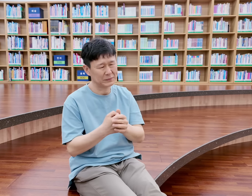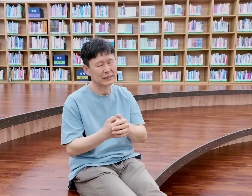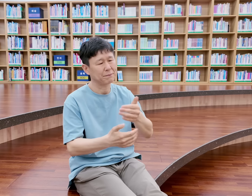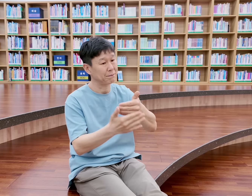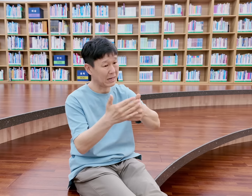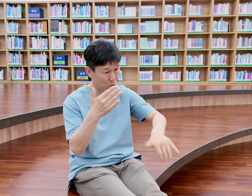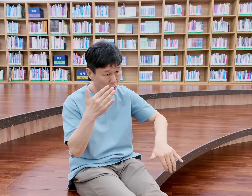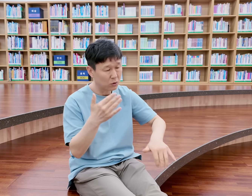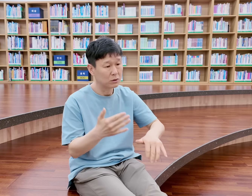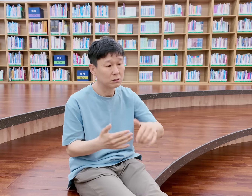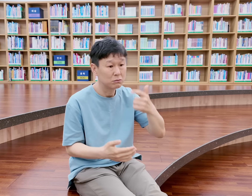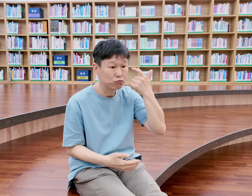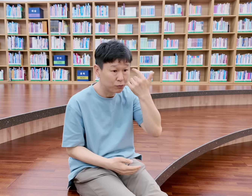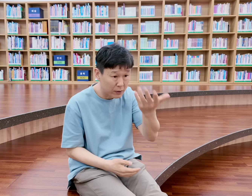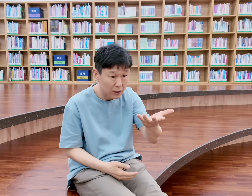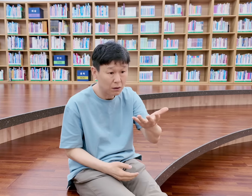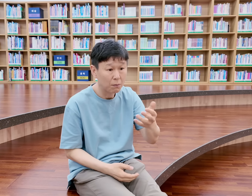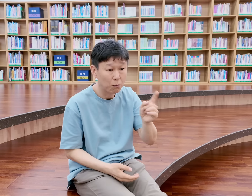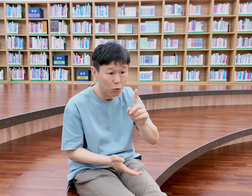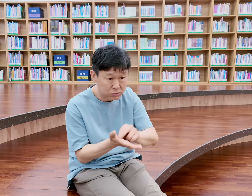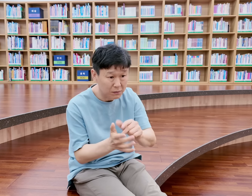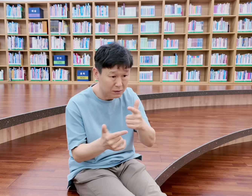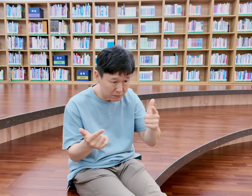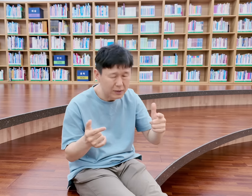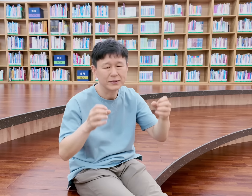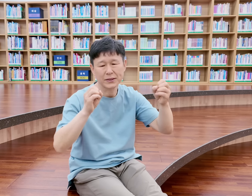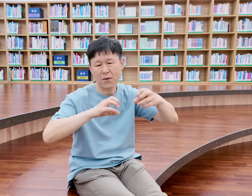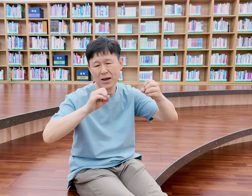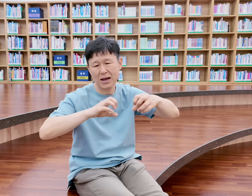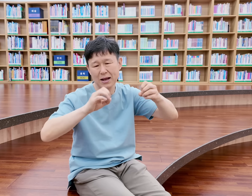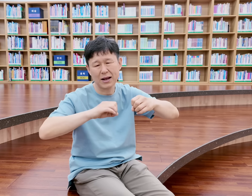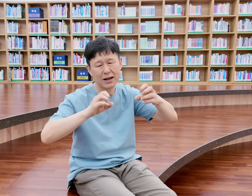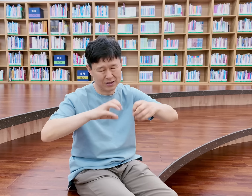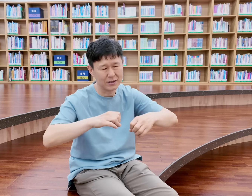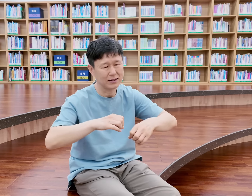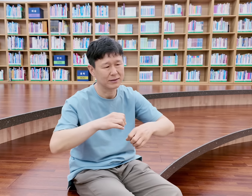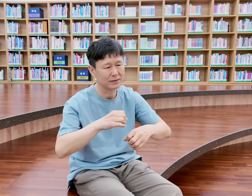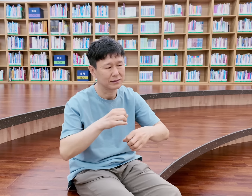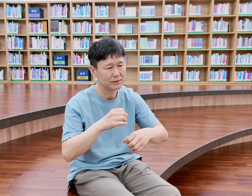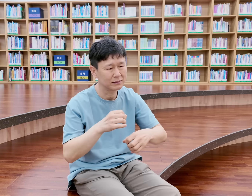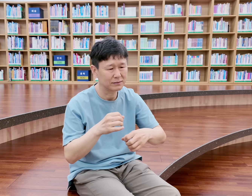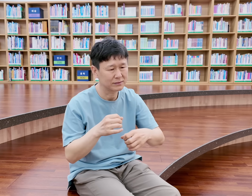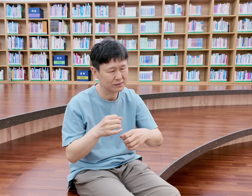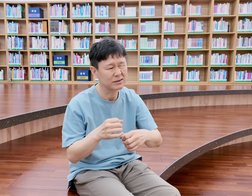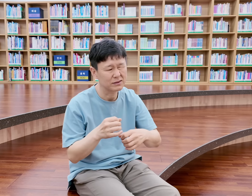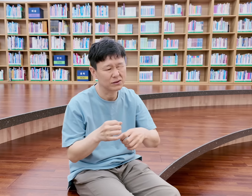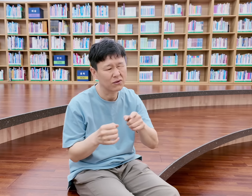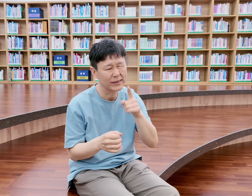But other than that, when problems arise, we are able to resolve them through dialogue.